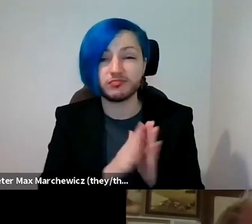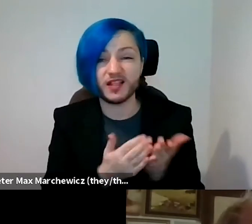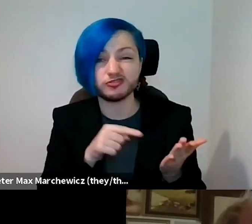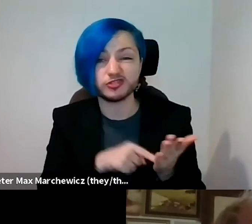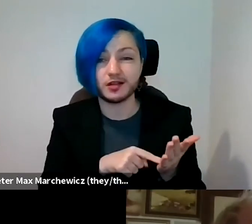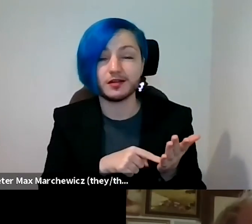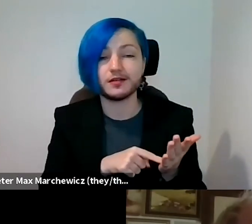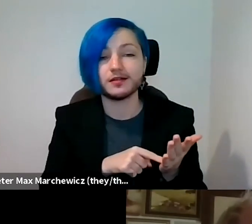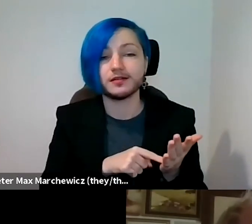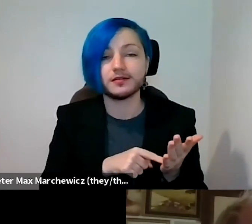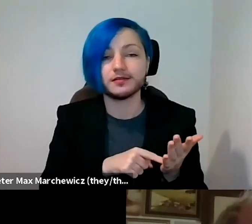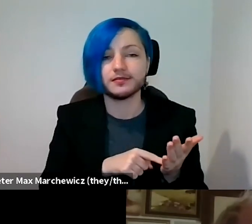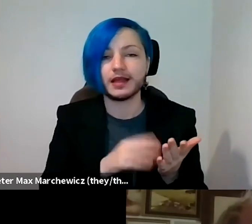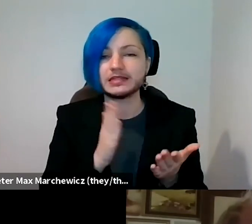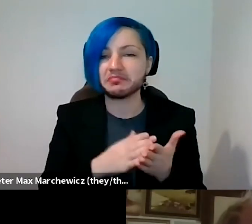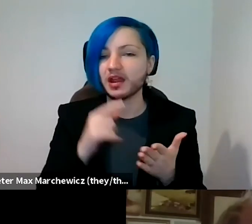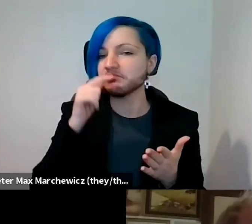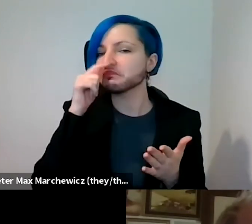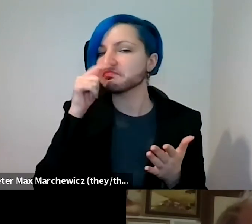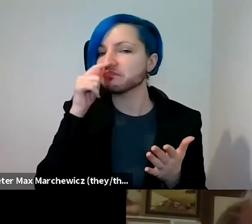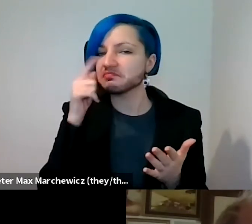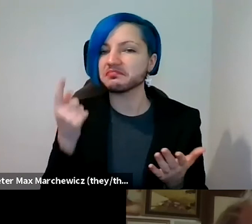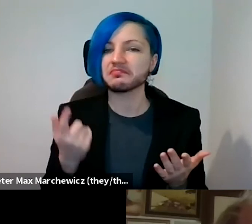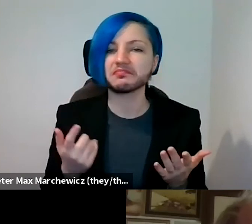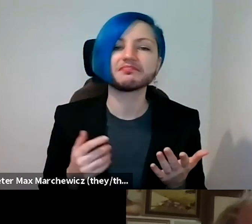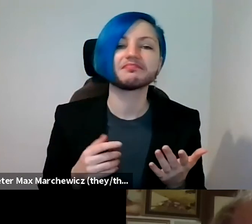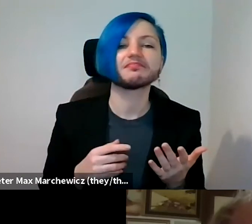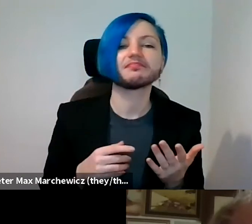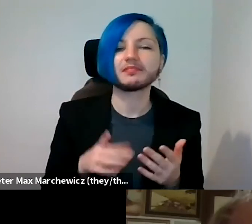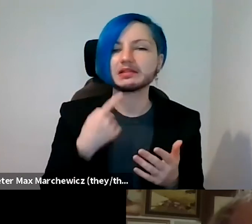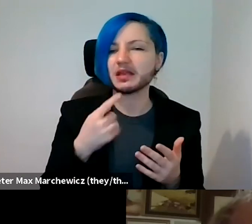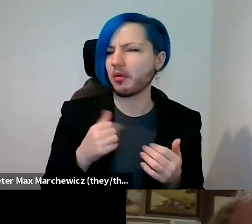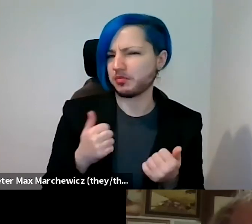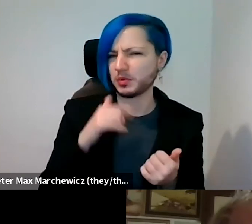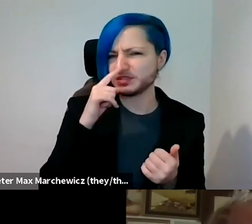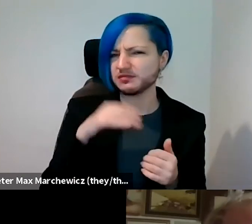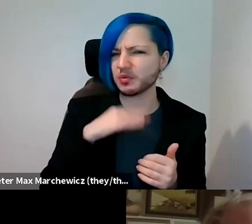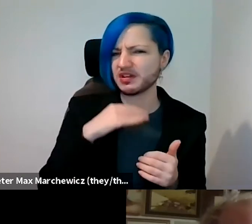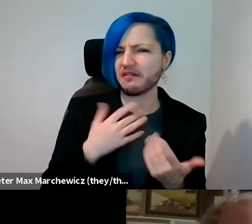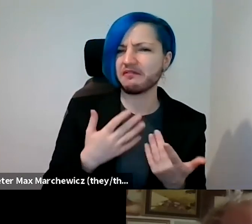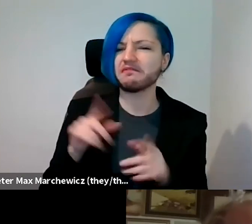it's a very snobbish view. The writers, they say, "Oh, that's not good enough. No, no, the Indian one's better.